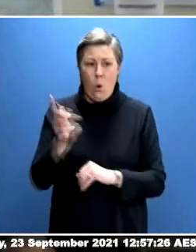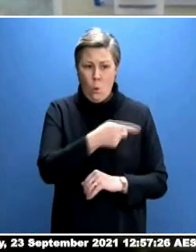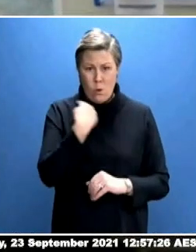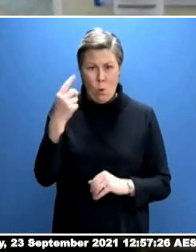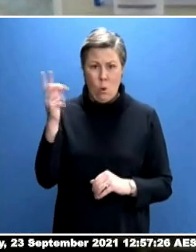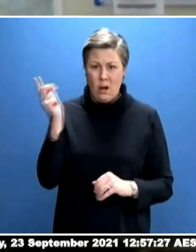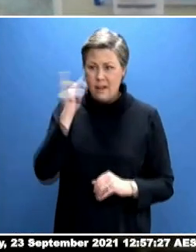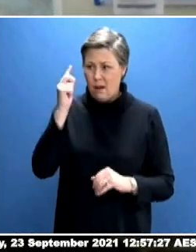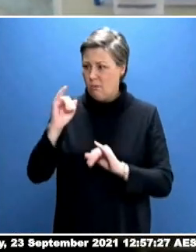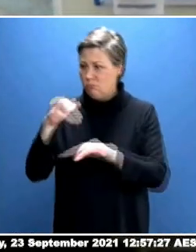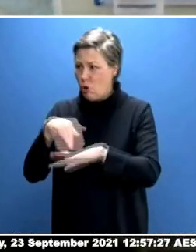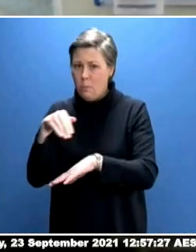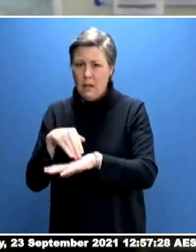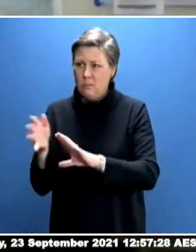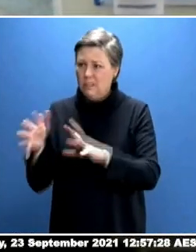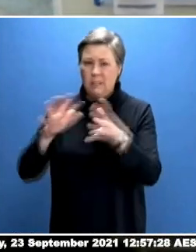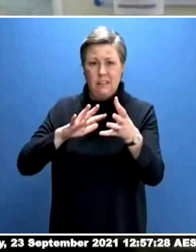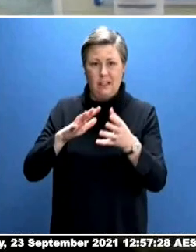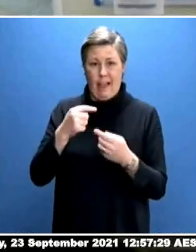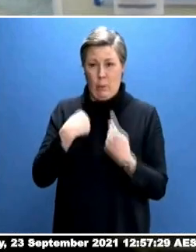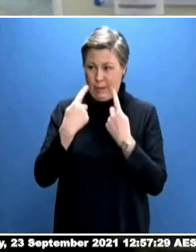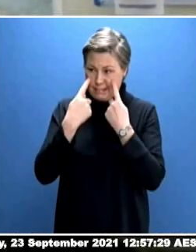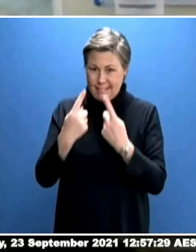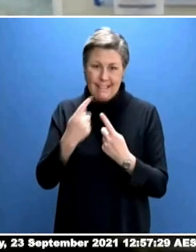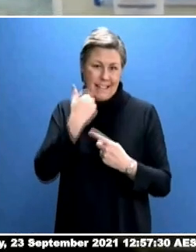We are exposed to that on a daily basis.